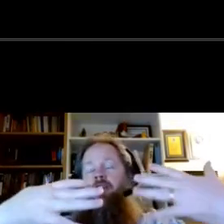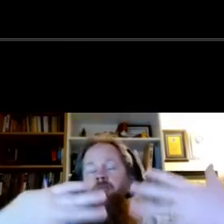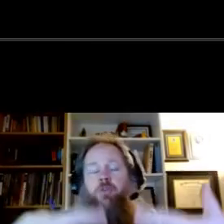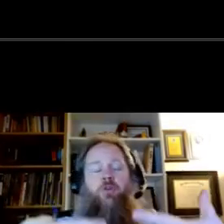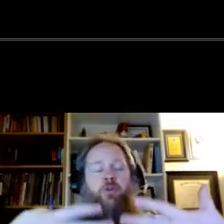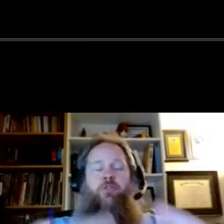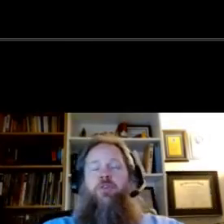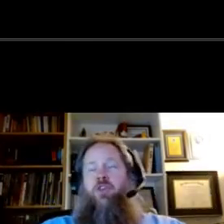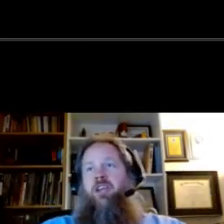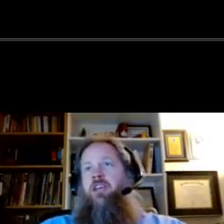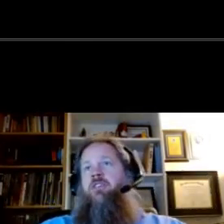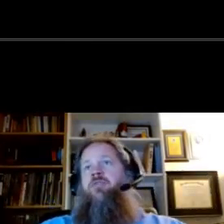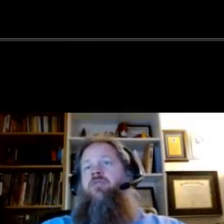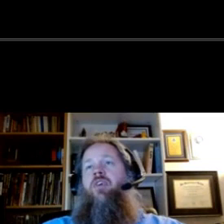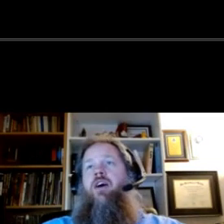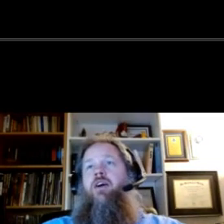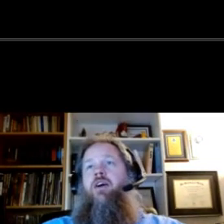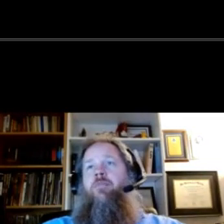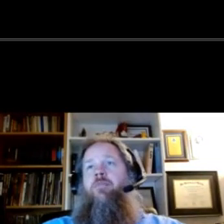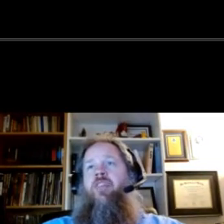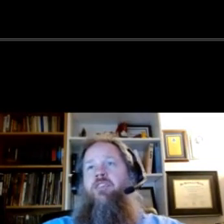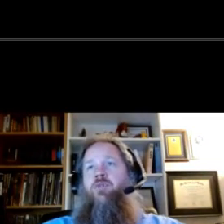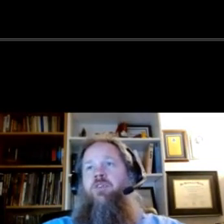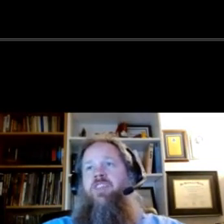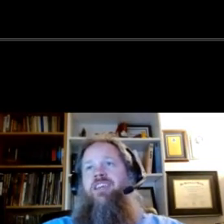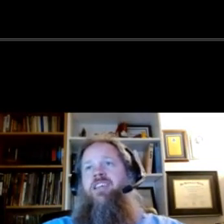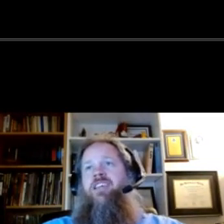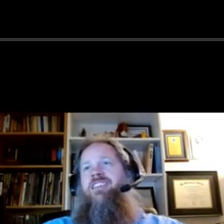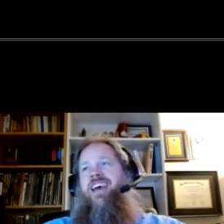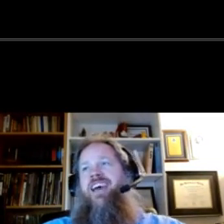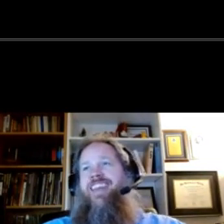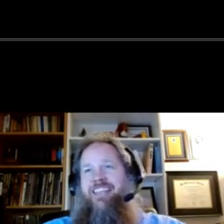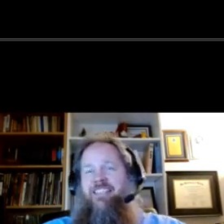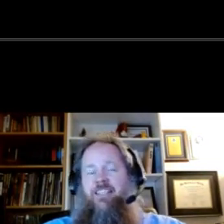computers for training, that sort of thing, that that is